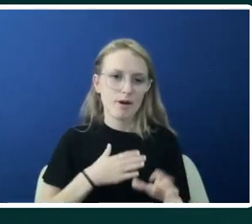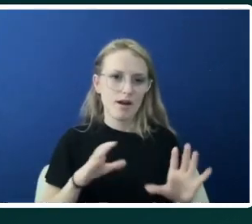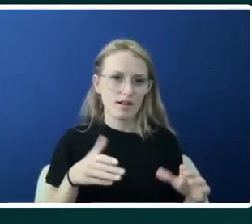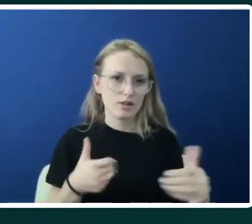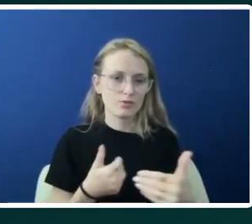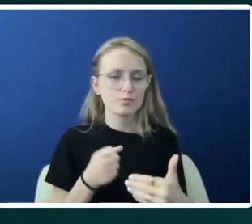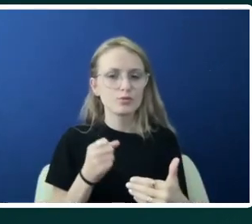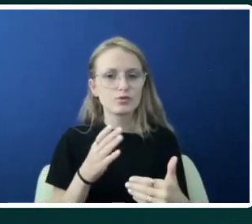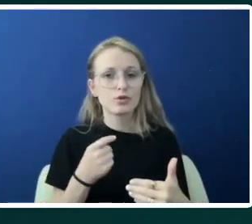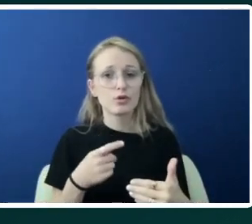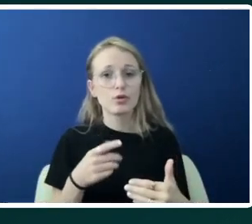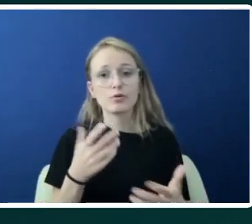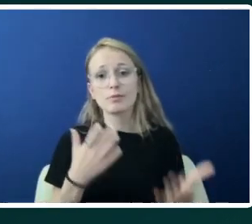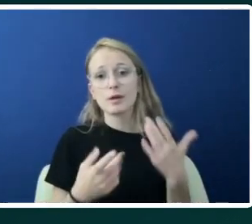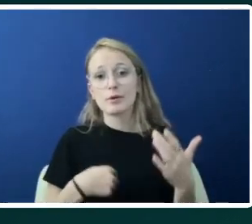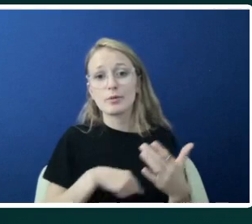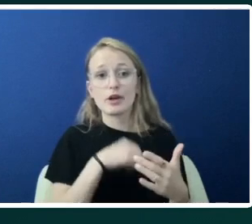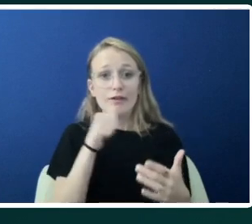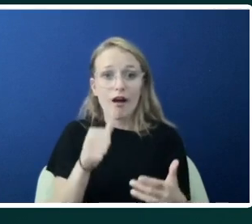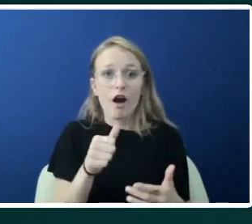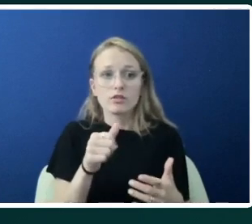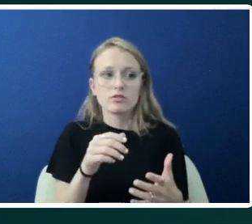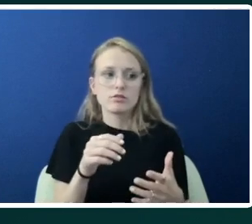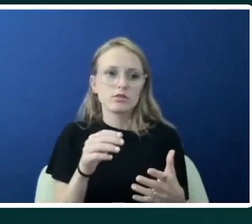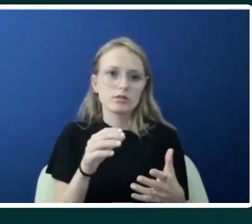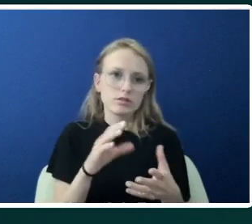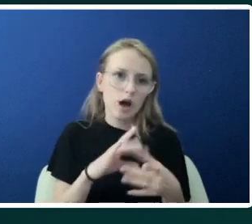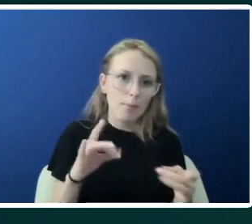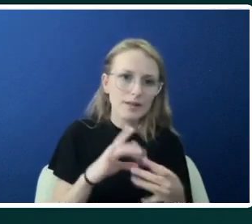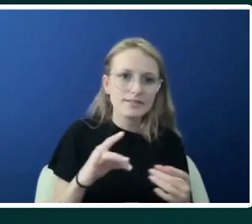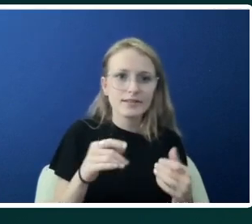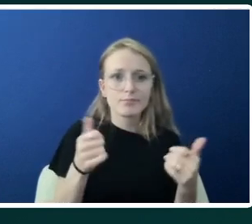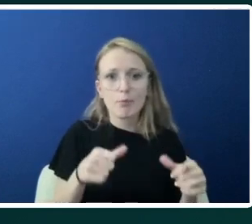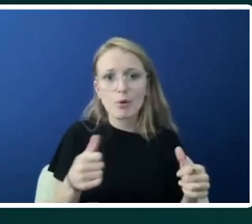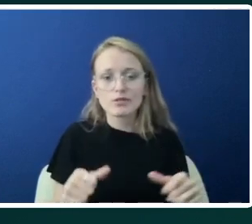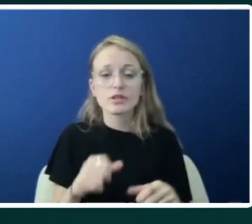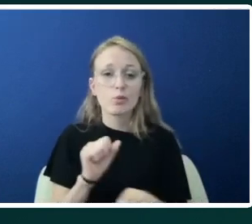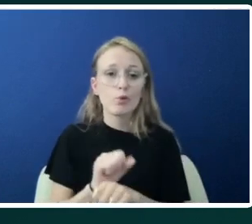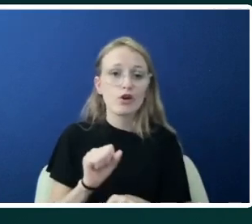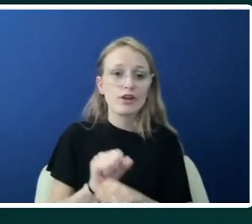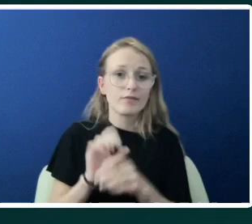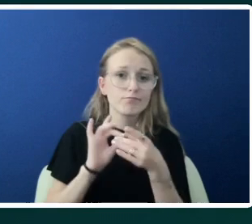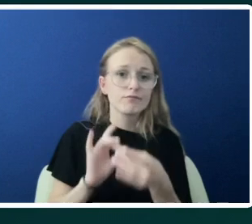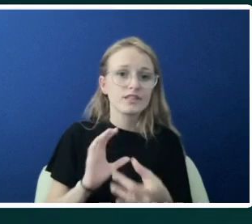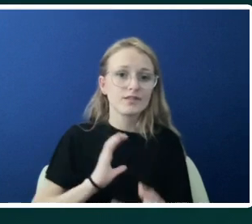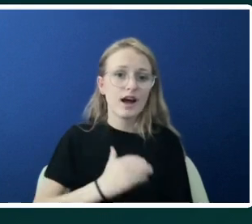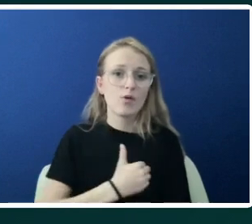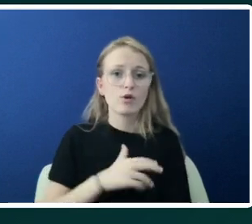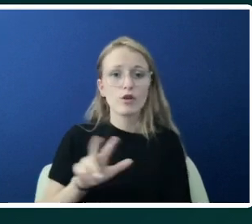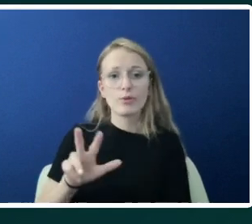maybe commenting or, you know, working on our 3D Projects, it inspired, you know,